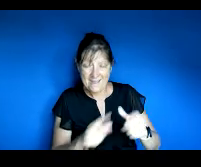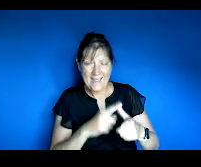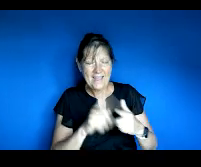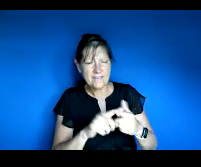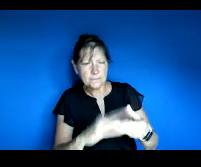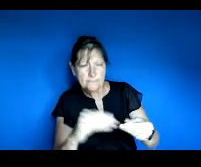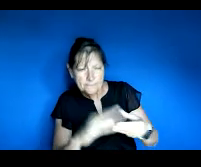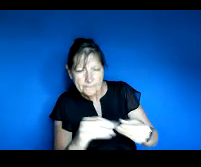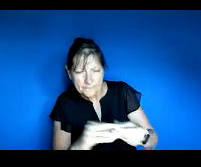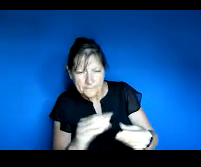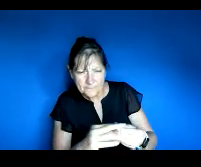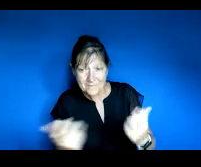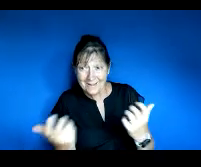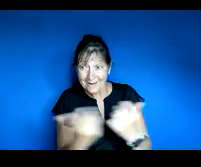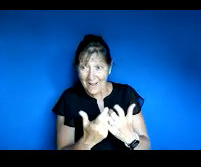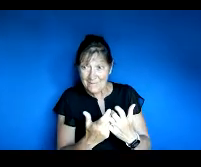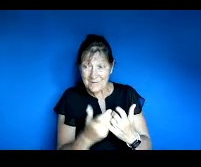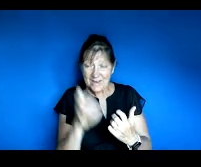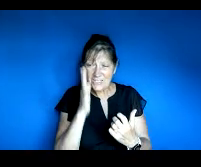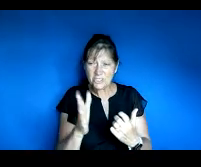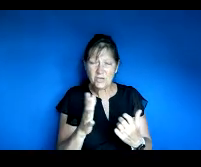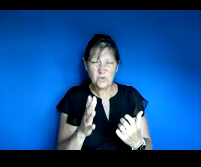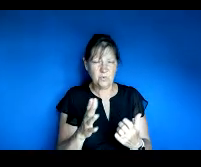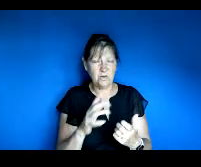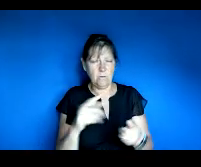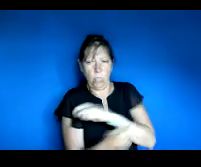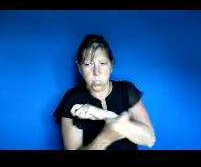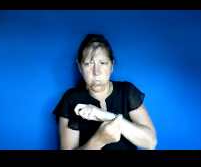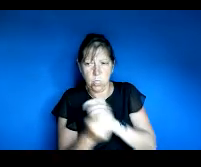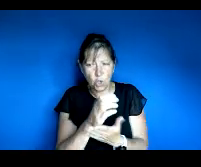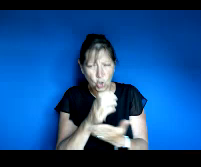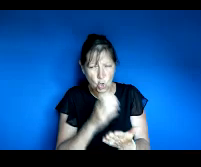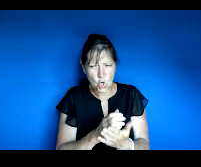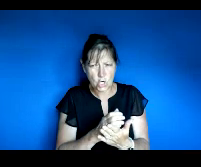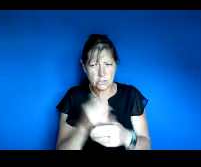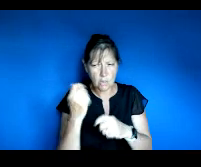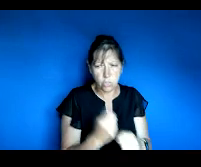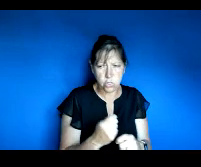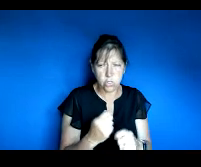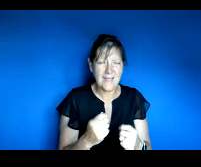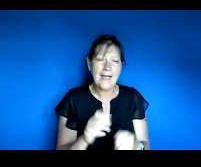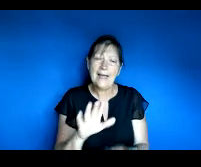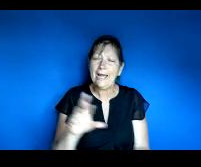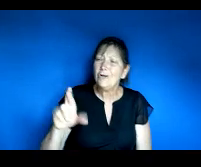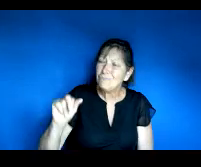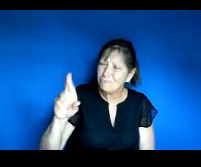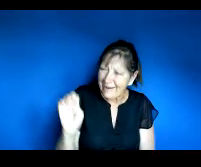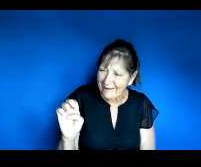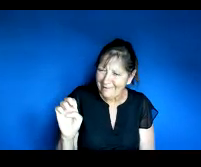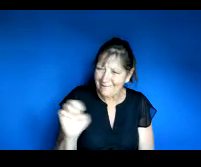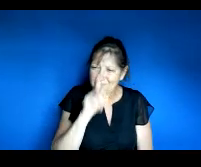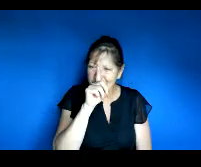that it doesn't pose a fundamental alteration to a course. That is a relatively rare circumstance. And it depends on the accommodation,